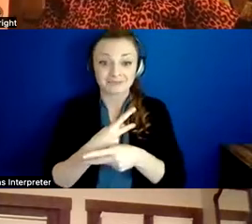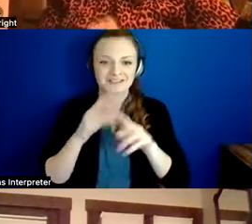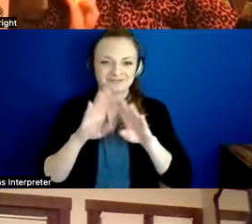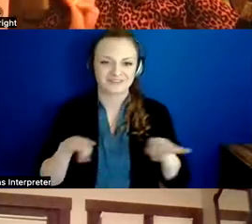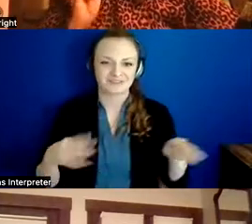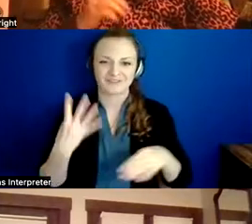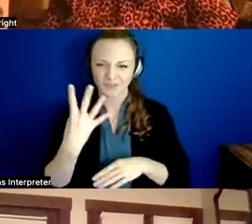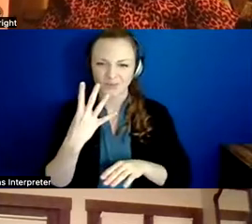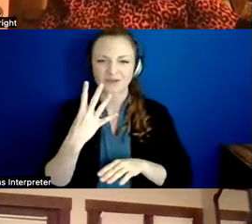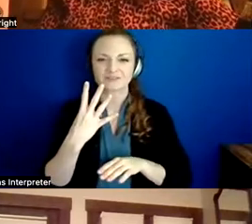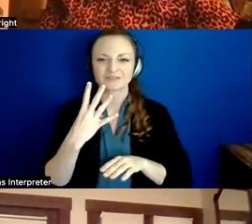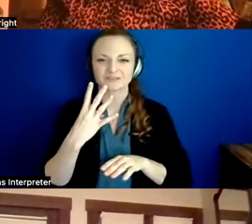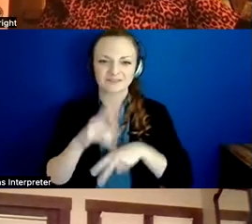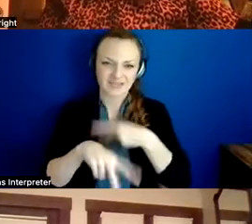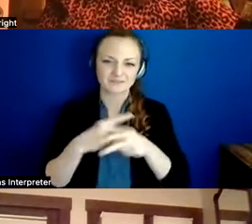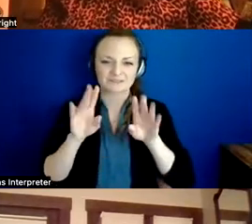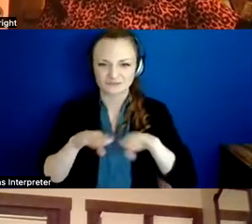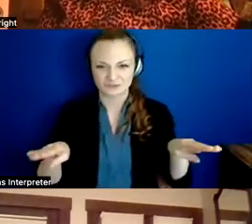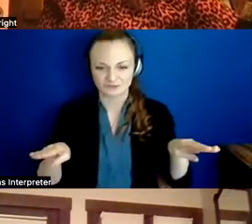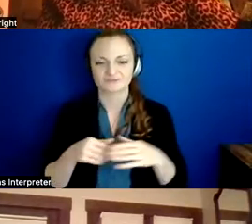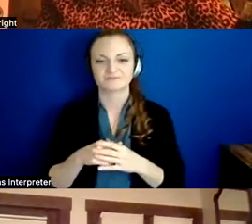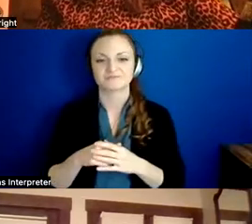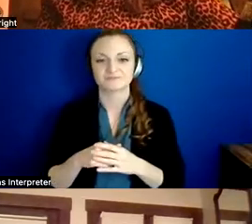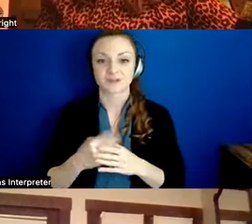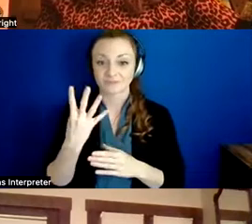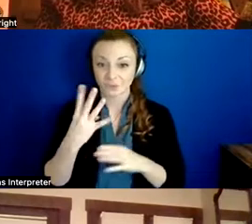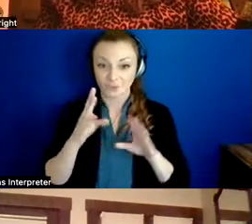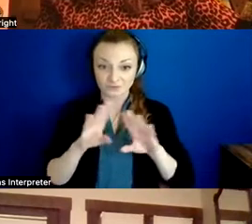19:42:05 The 4 children and the 4 children are the wise child.